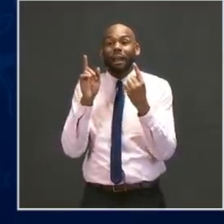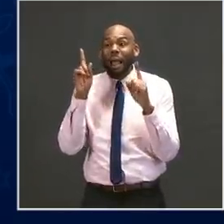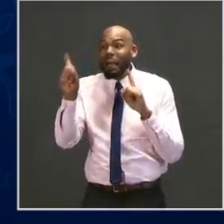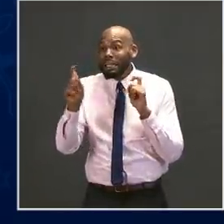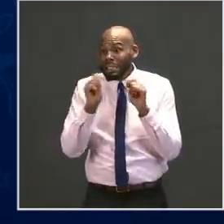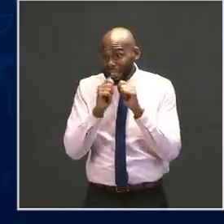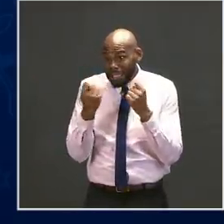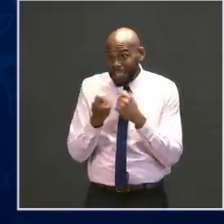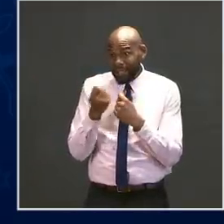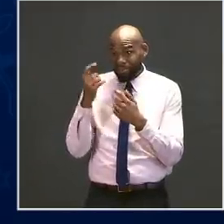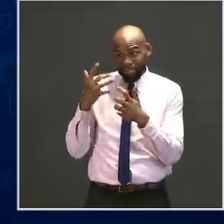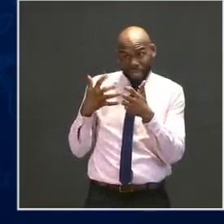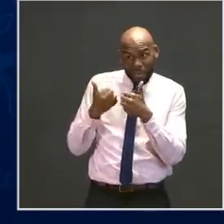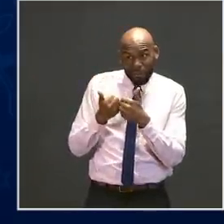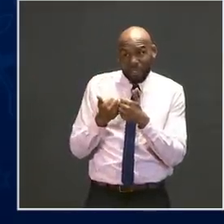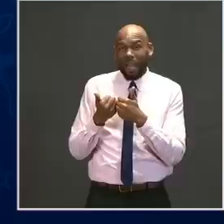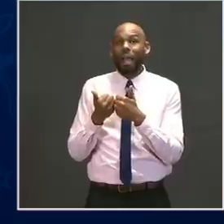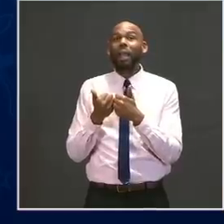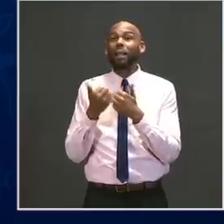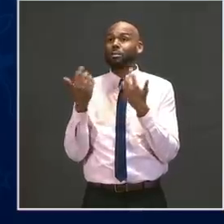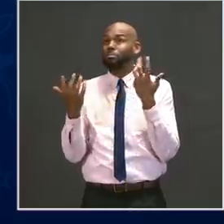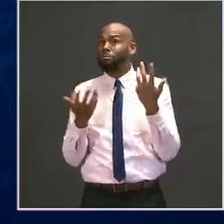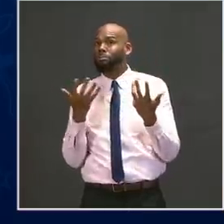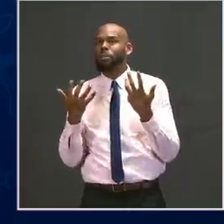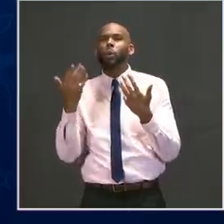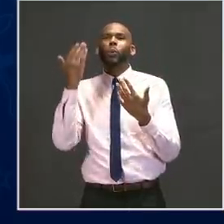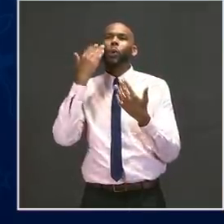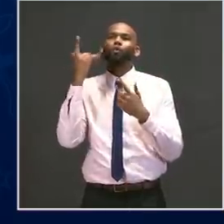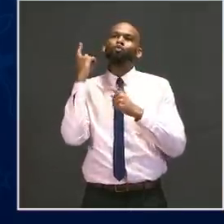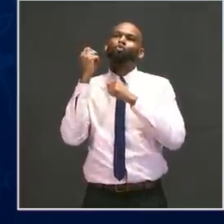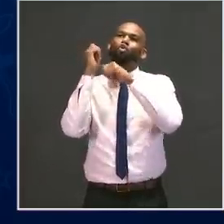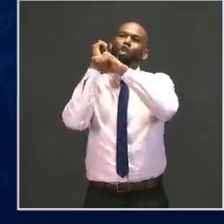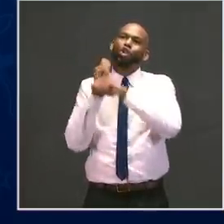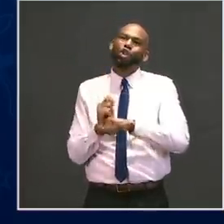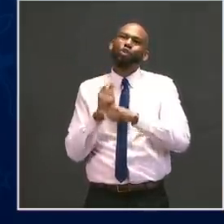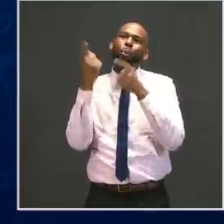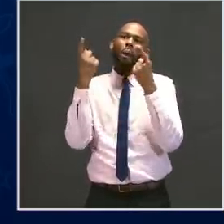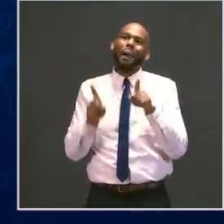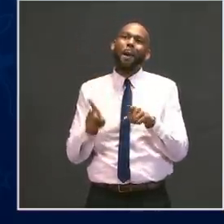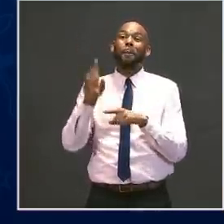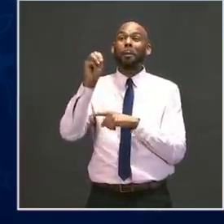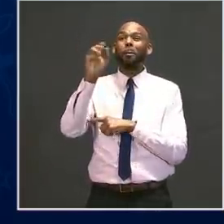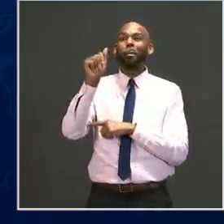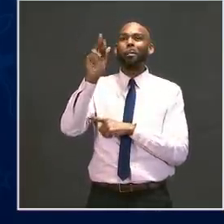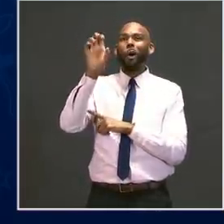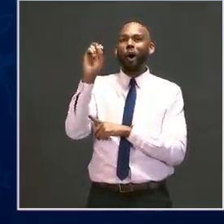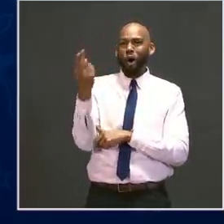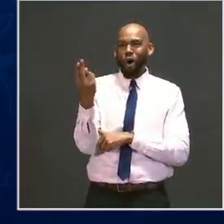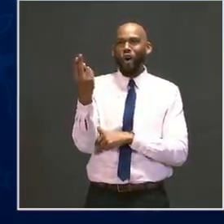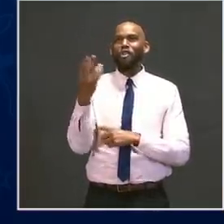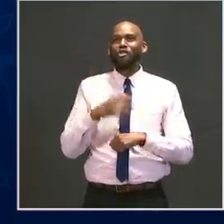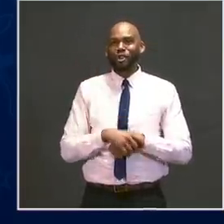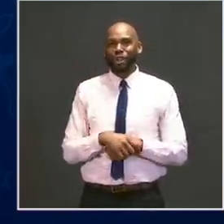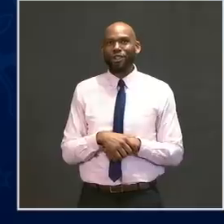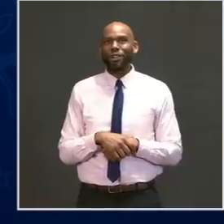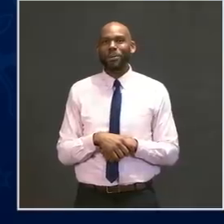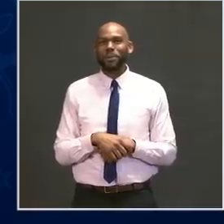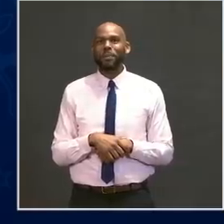as it relates to a traditional event that happens in March. The Press: Sláinte. Ms. Psaki: Great. Go ahead in the back. The Press: Thank you, Jen.